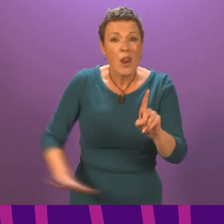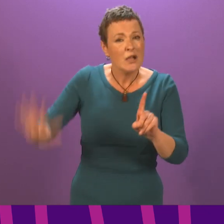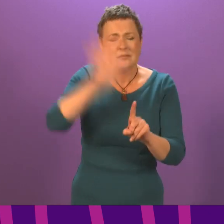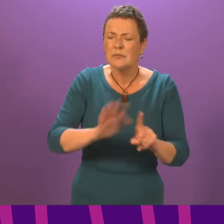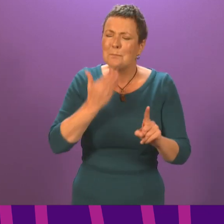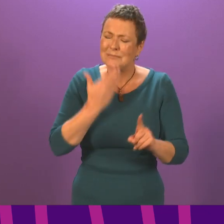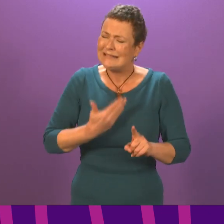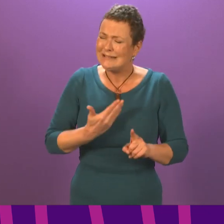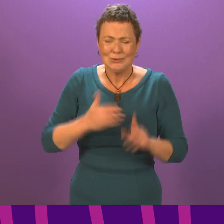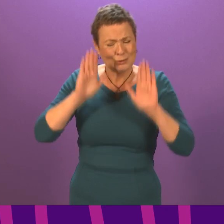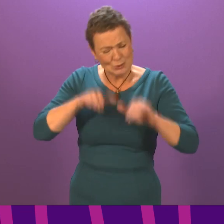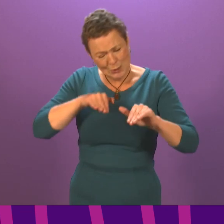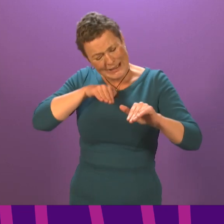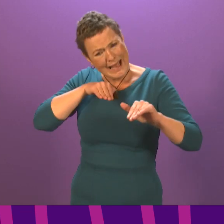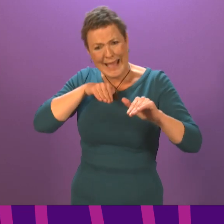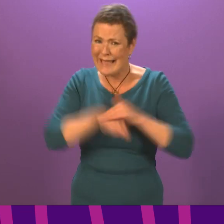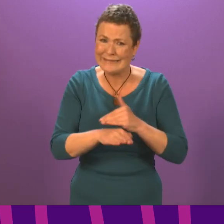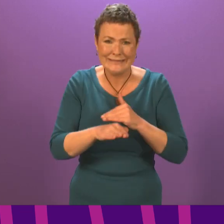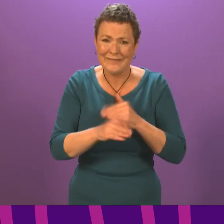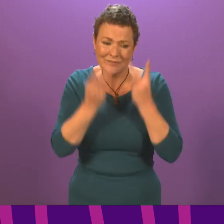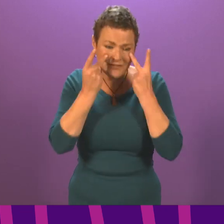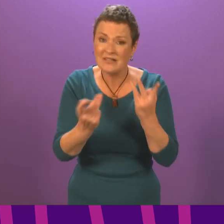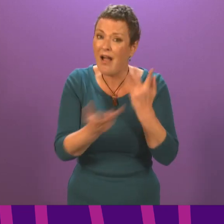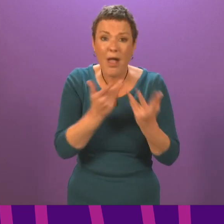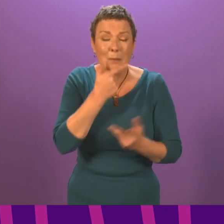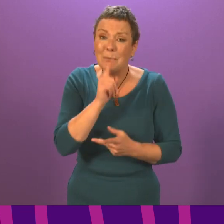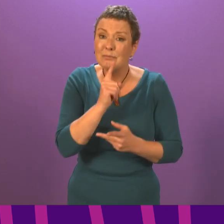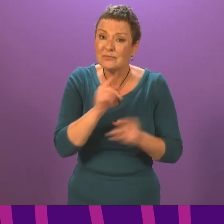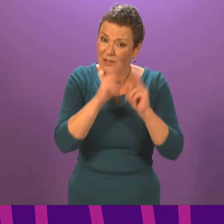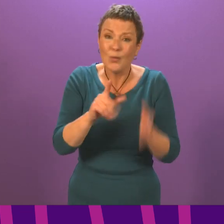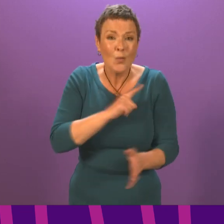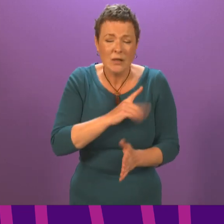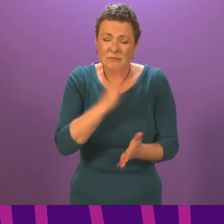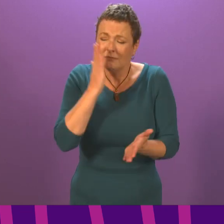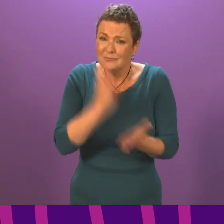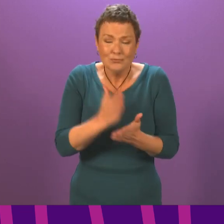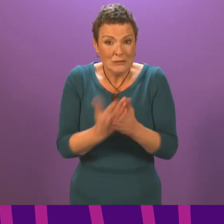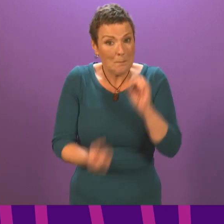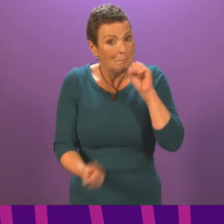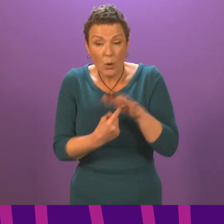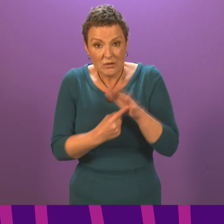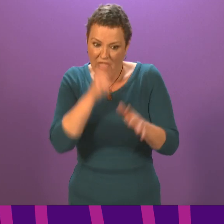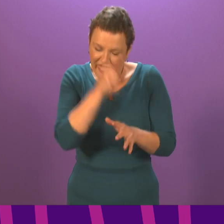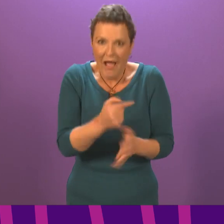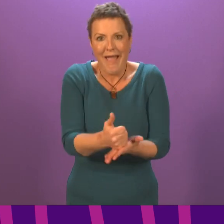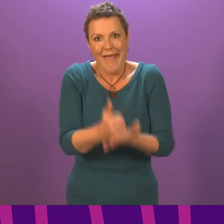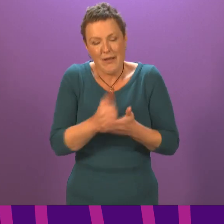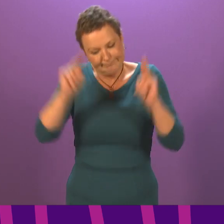out of one another’s homes, while incredibly difficult, is the most important and effective way of limiting the spread of the virus.